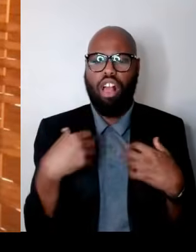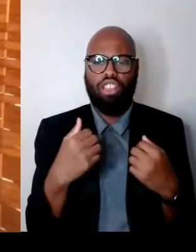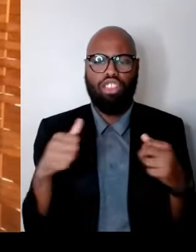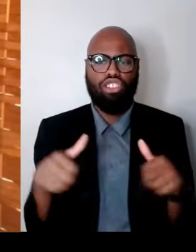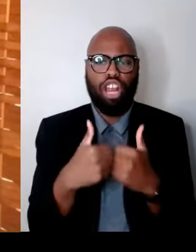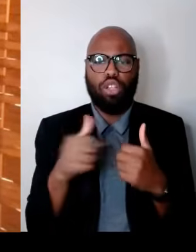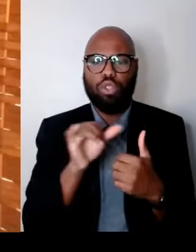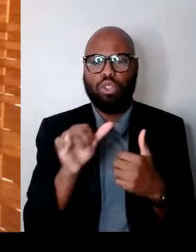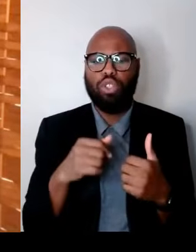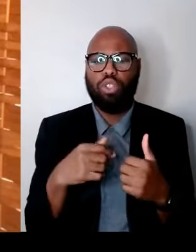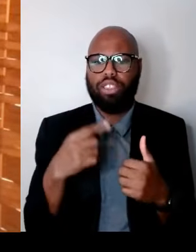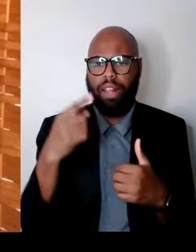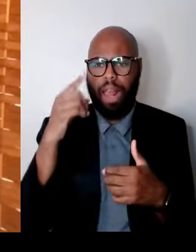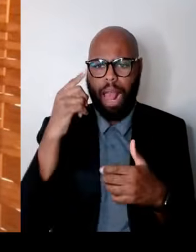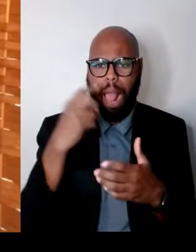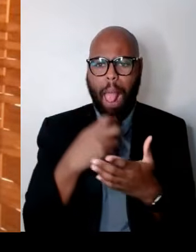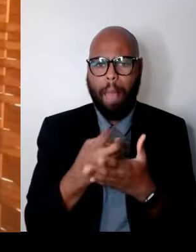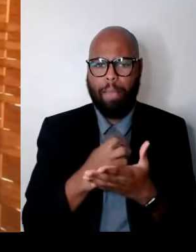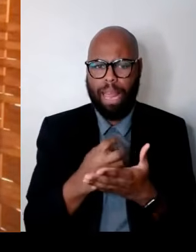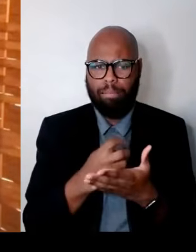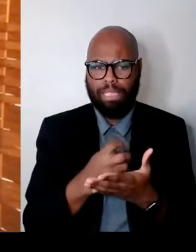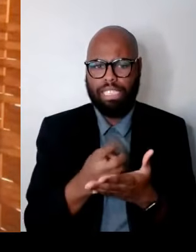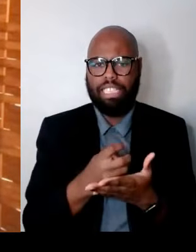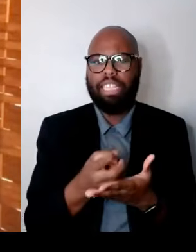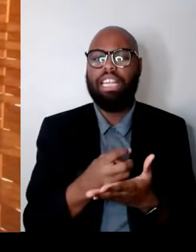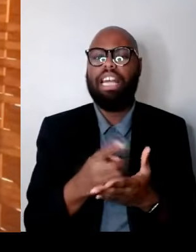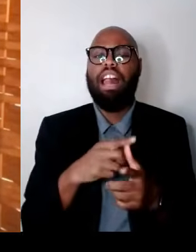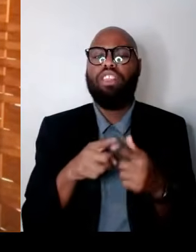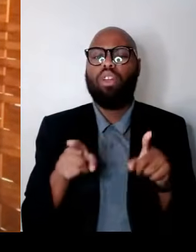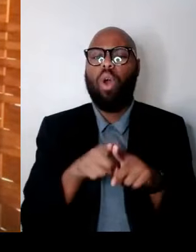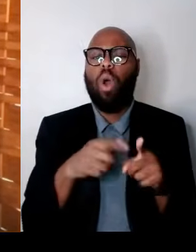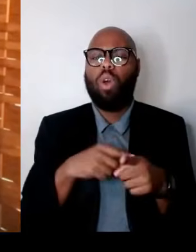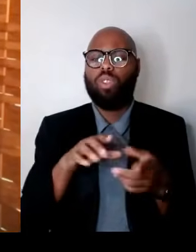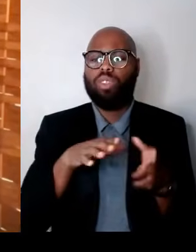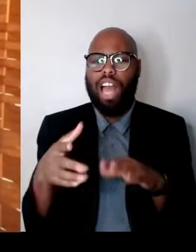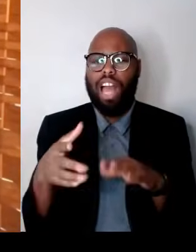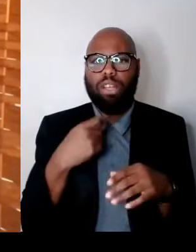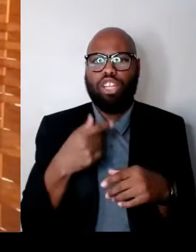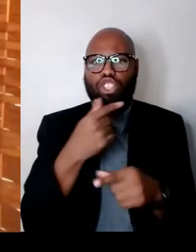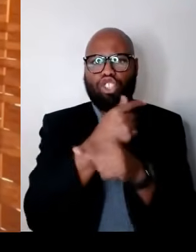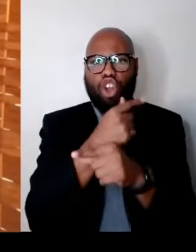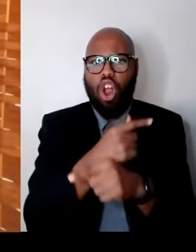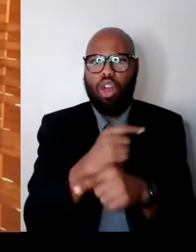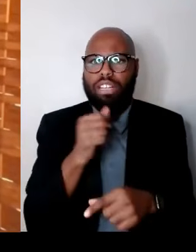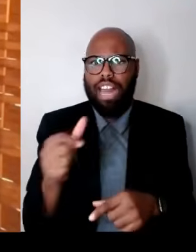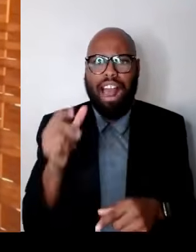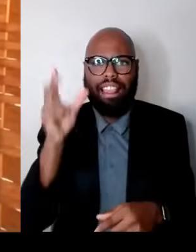And she ended up dying because the guards would not listen to the amount of care that she needed.